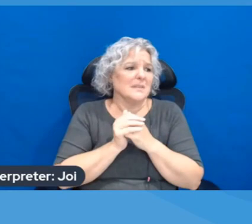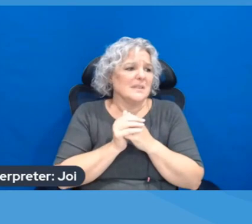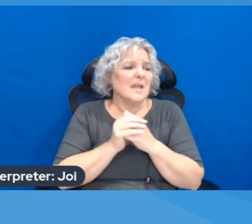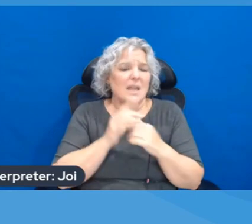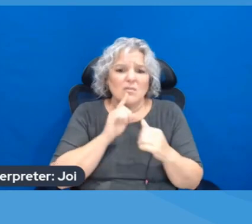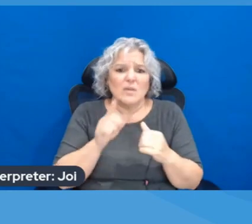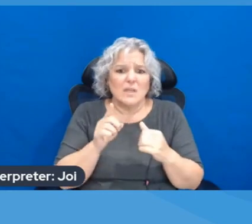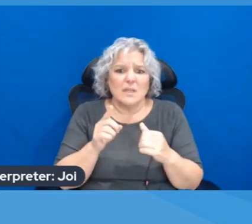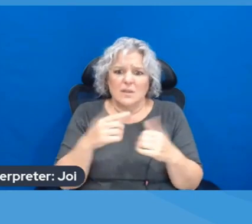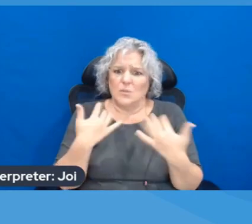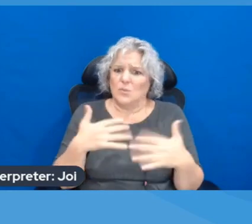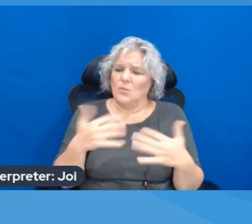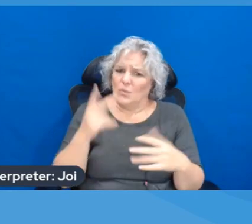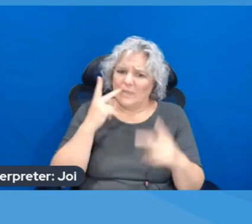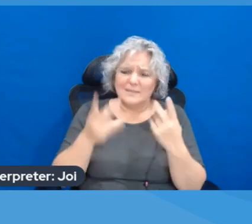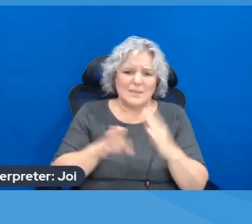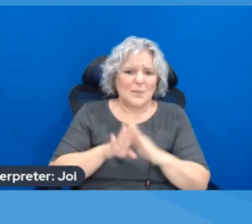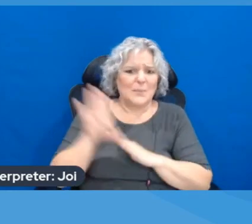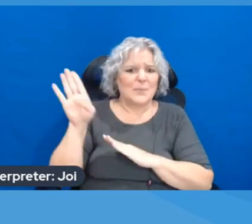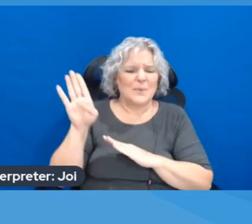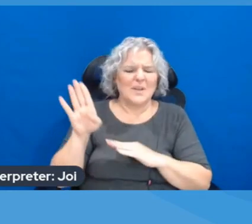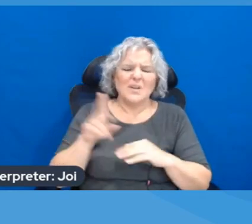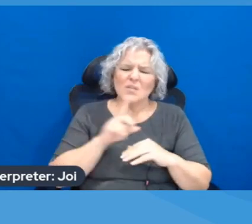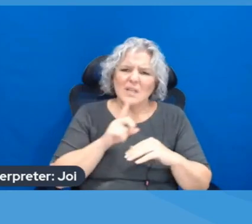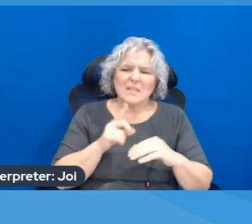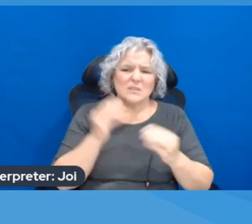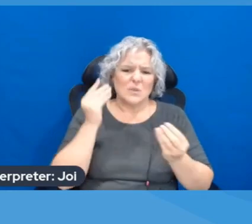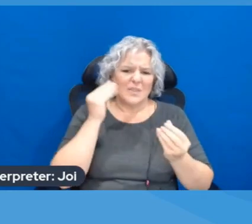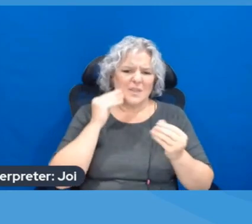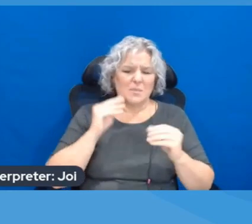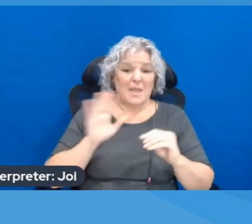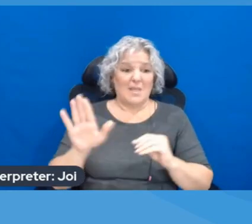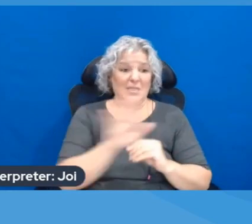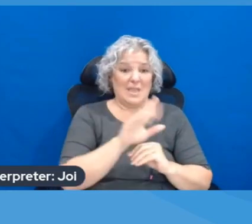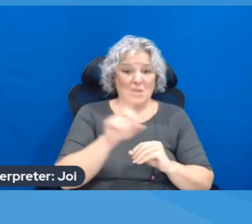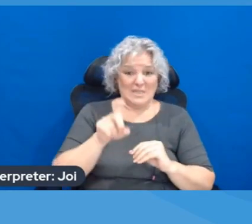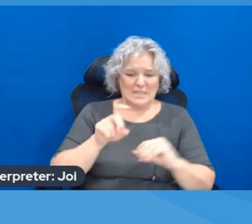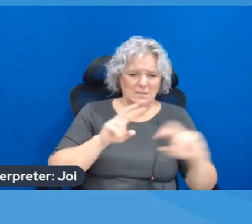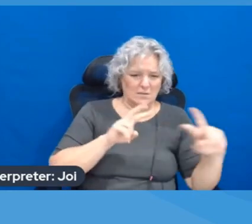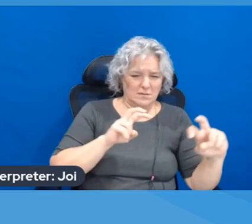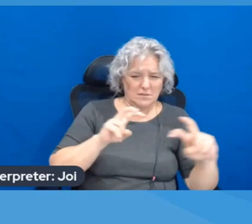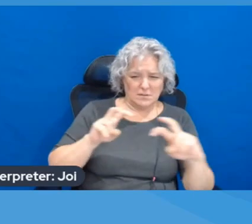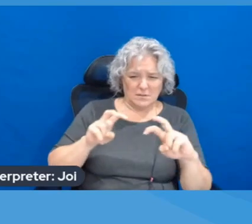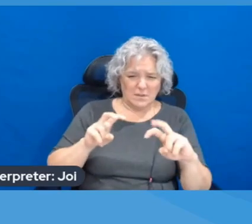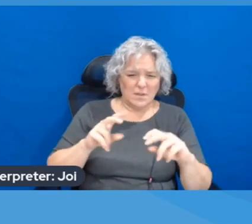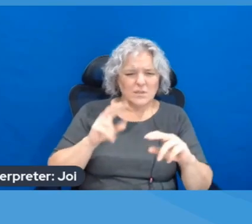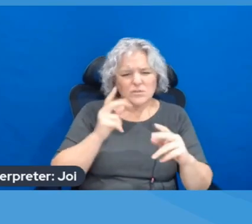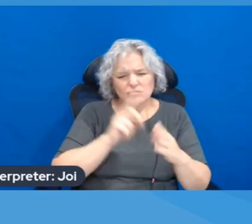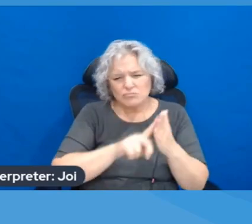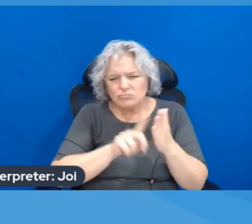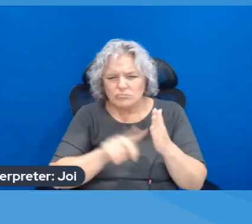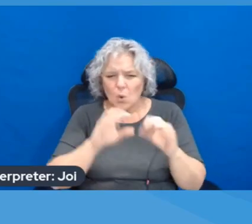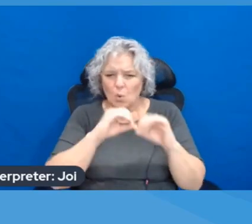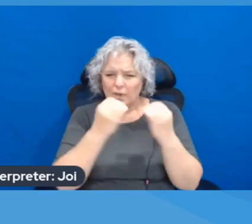to really take a critical look at their organizational practices, their policies